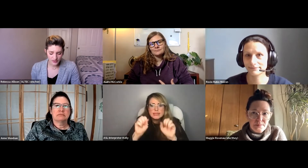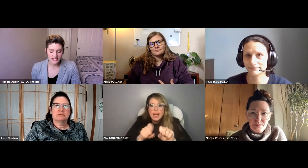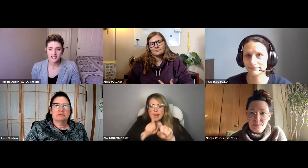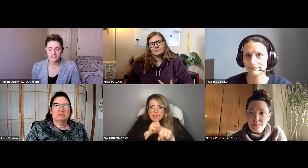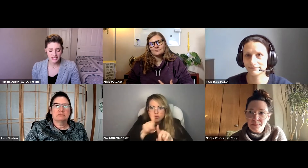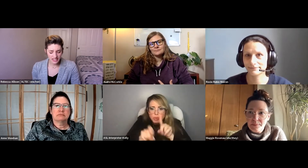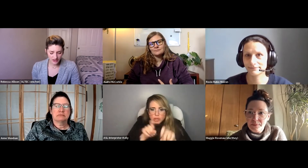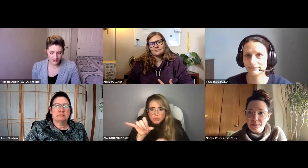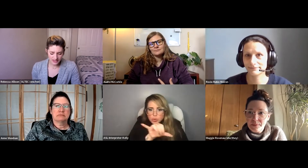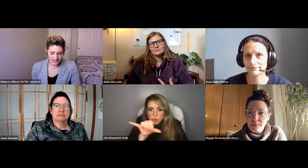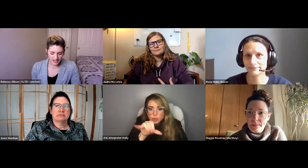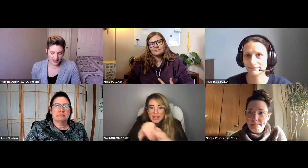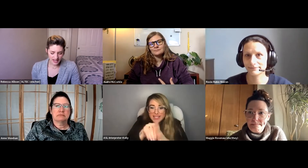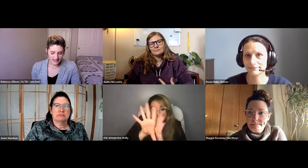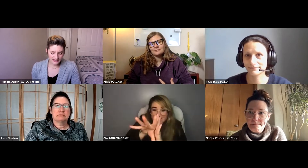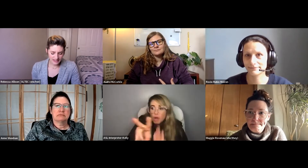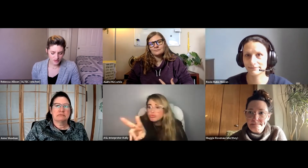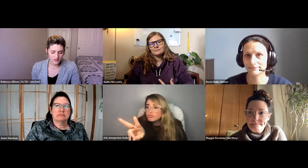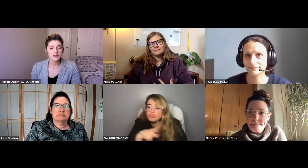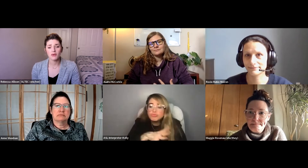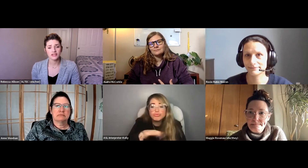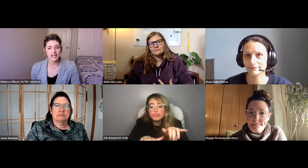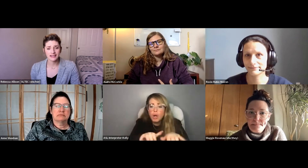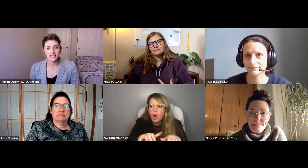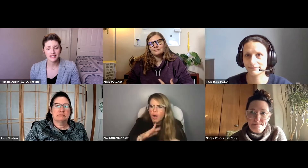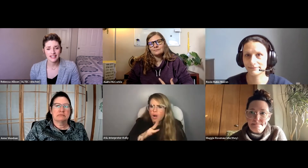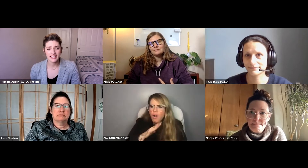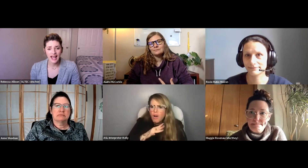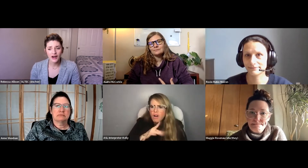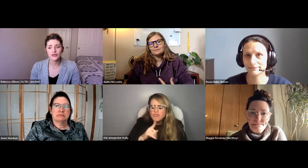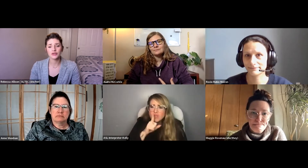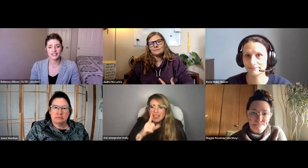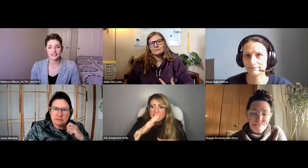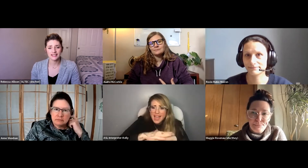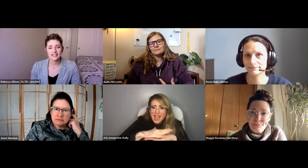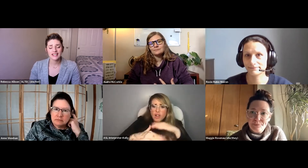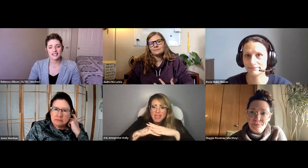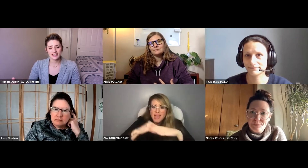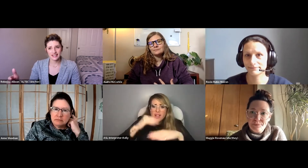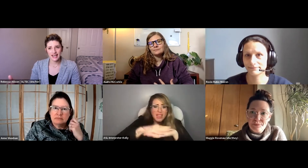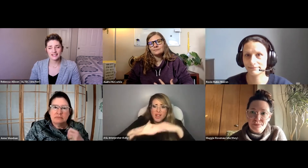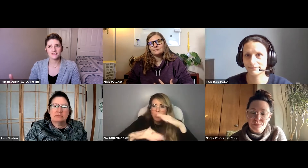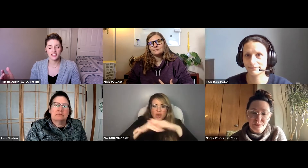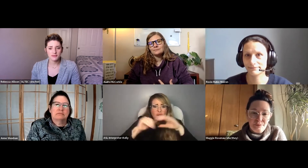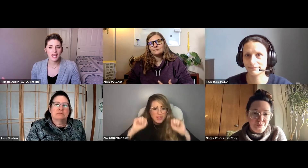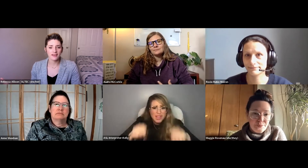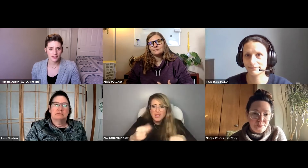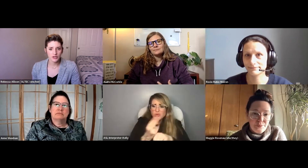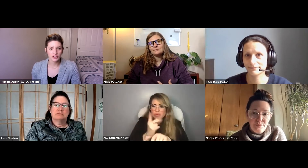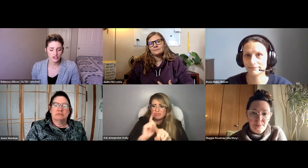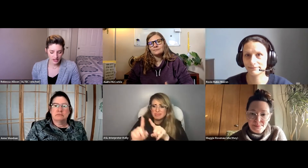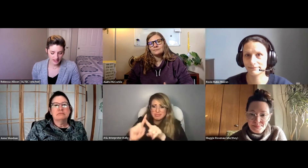within videos and that it's really multi-layered in how you can get feedback from your students.